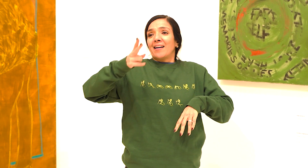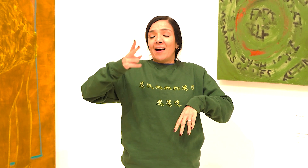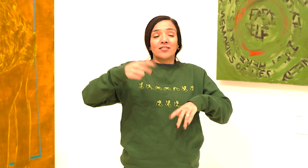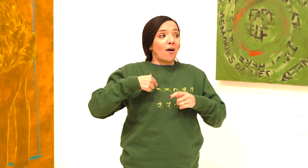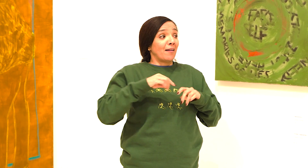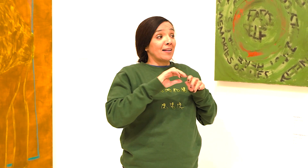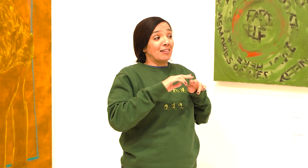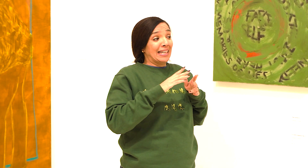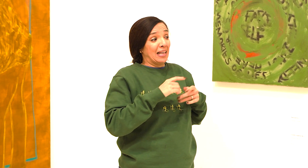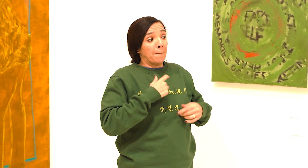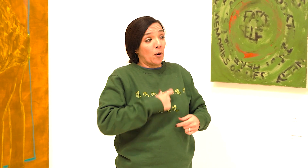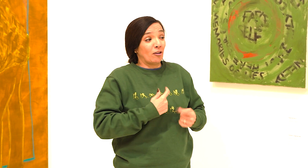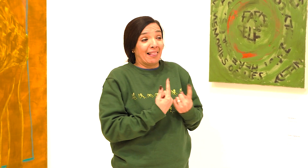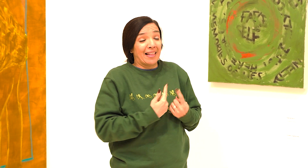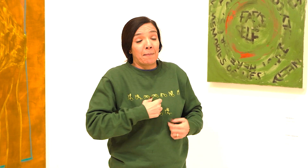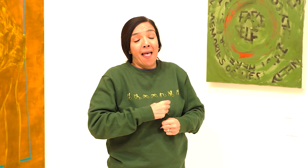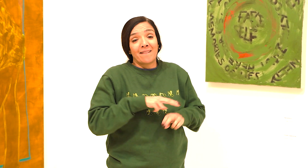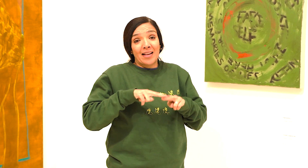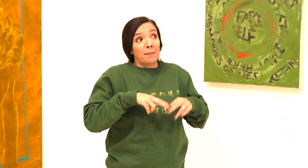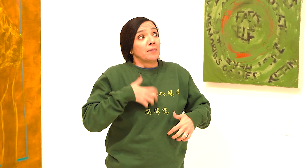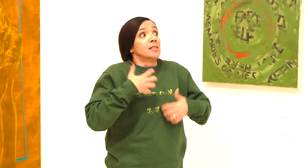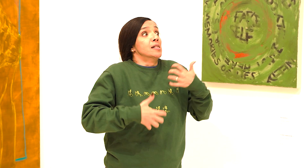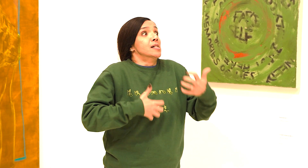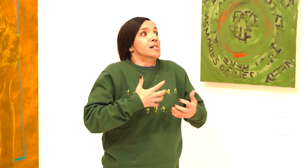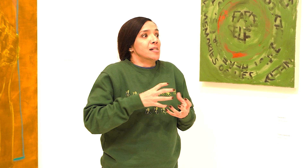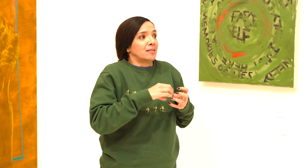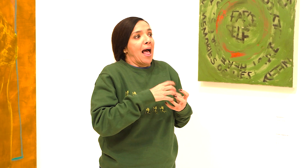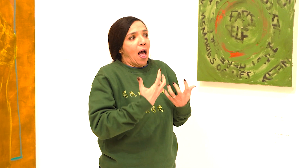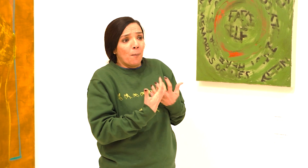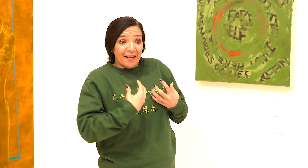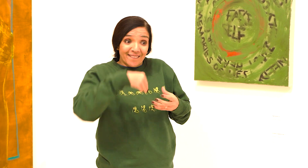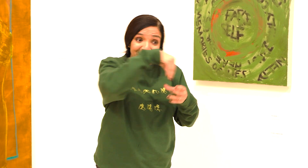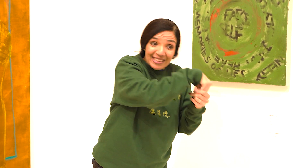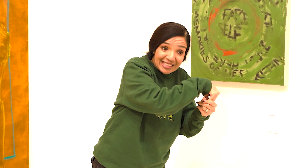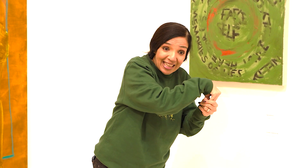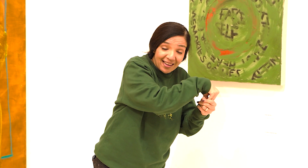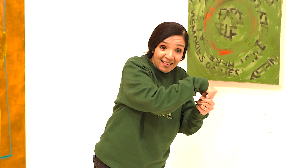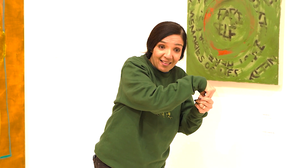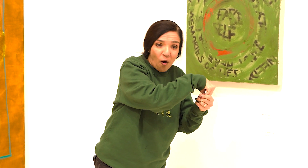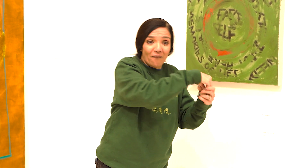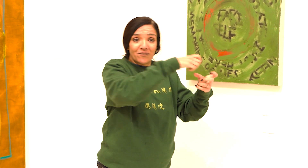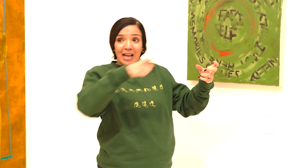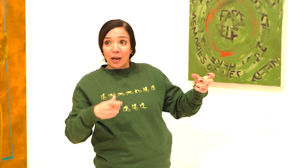were a repeated theme, and my family would make me frustrated and annoyed.